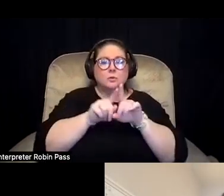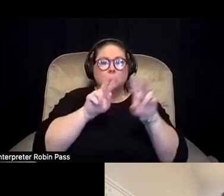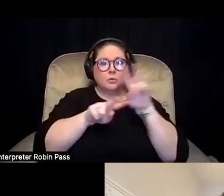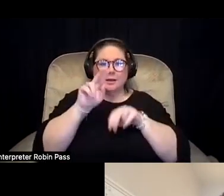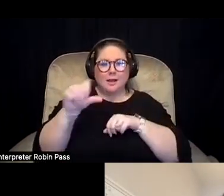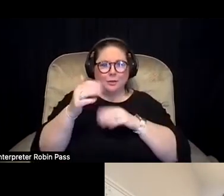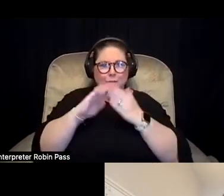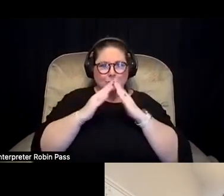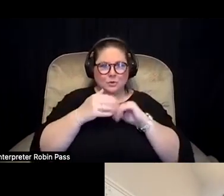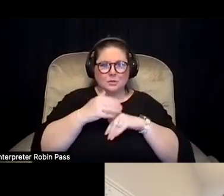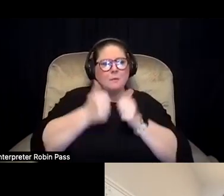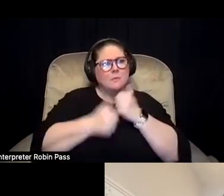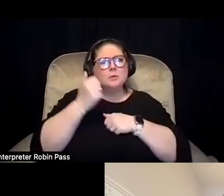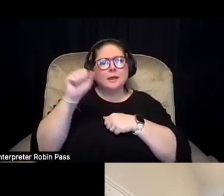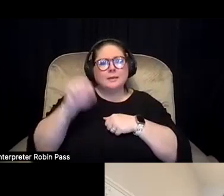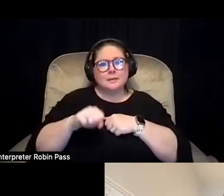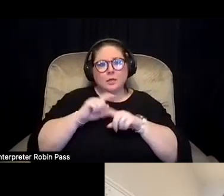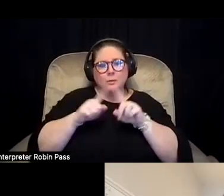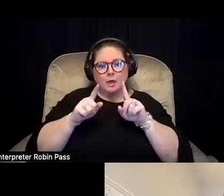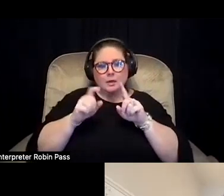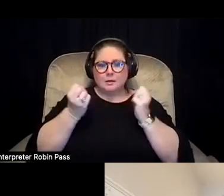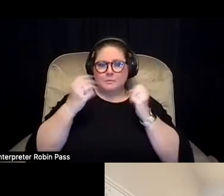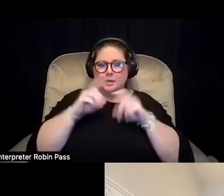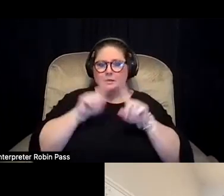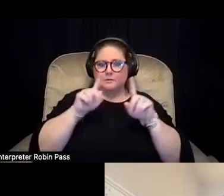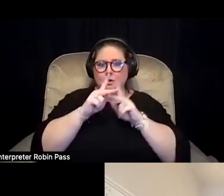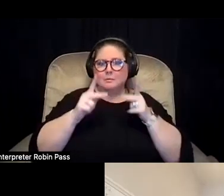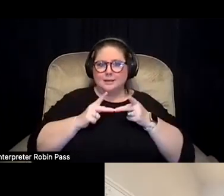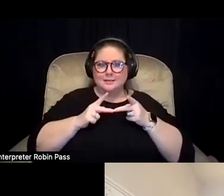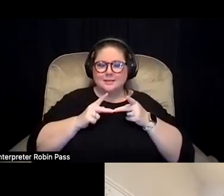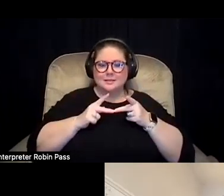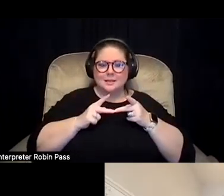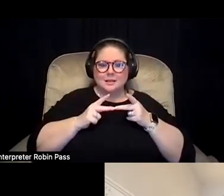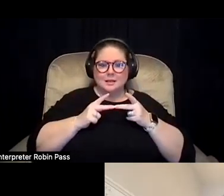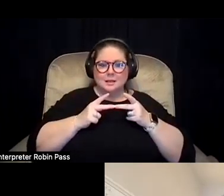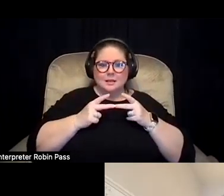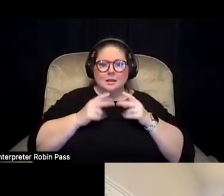mostly in the south but in many different places where hopefully it will be a model